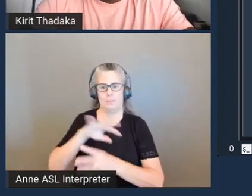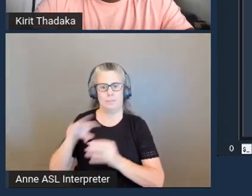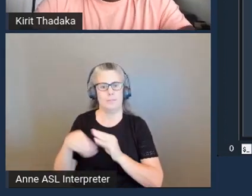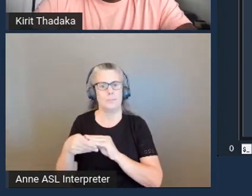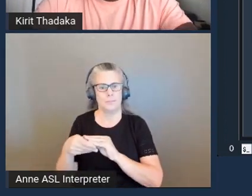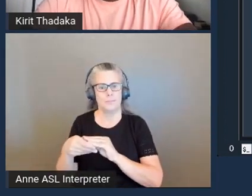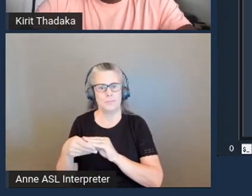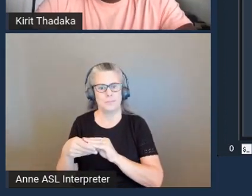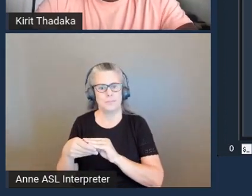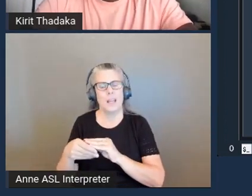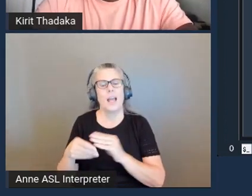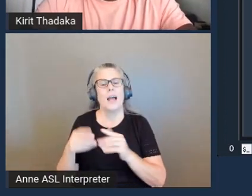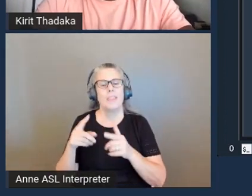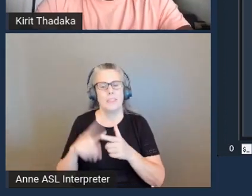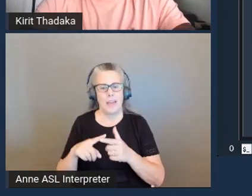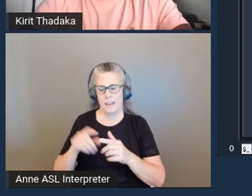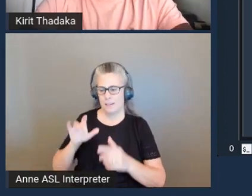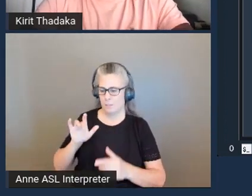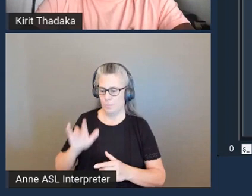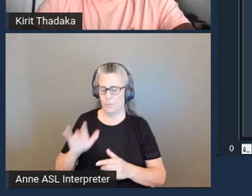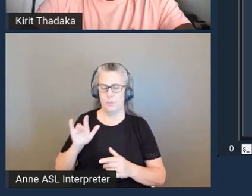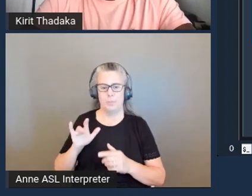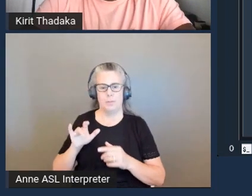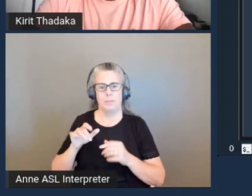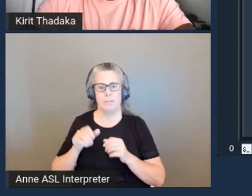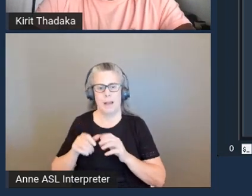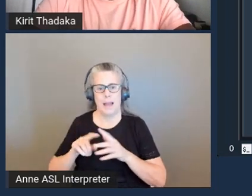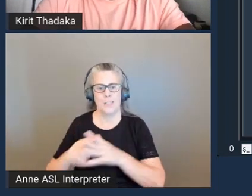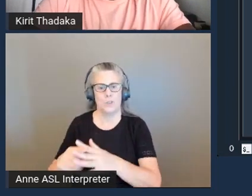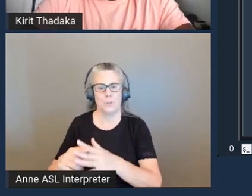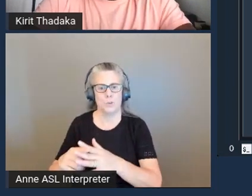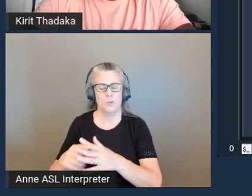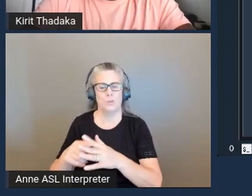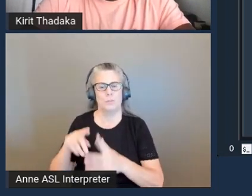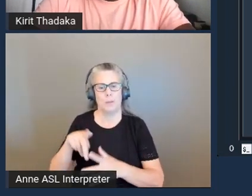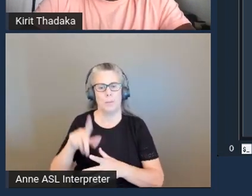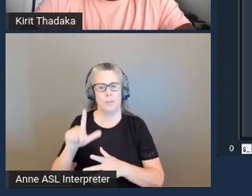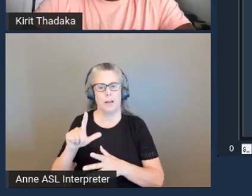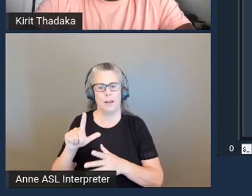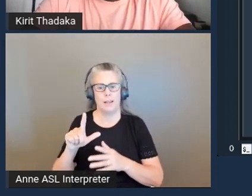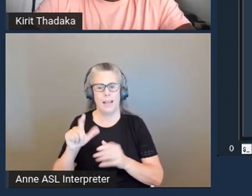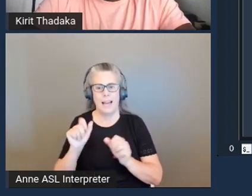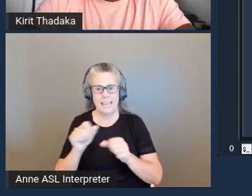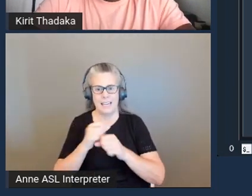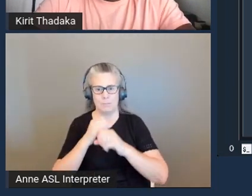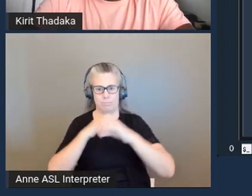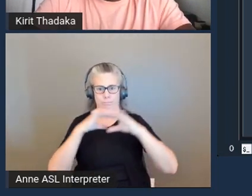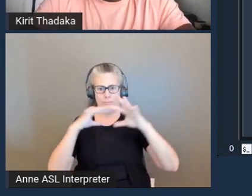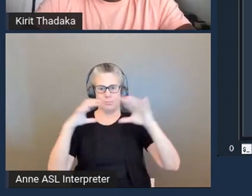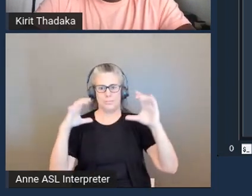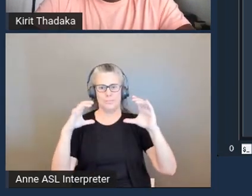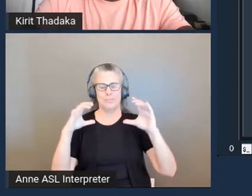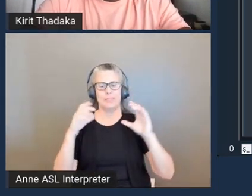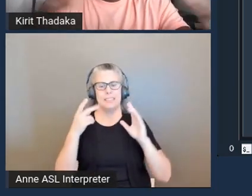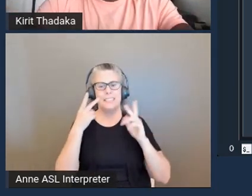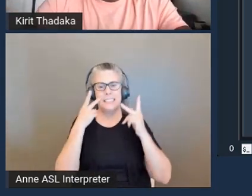and I can execute it, and when I execute the pipeline, I can see that pipeline execution as a graph, again,